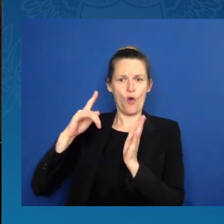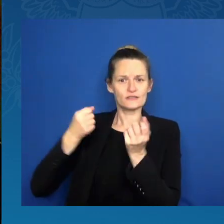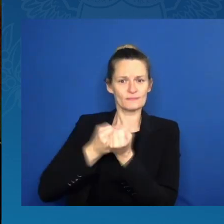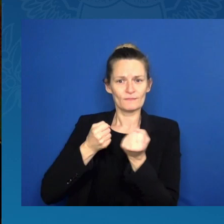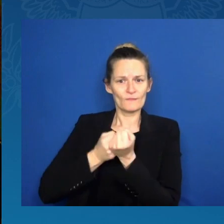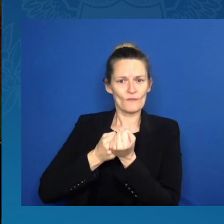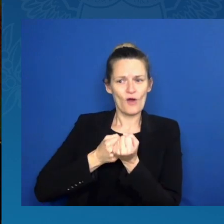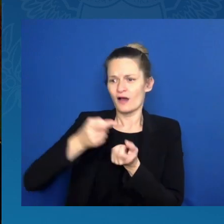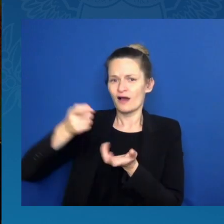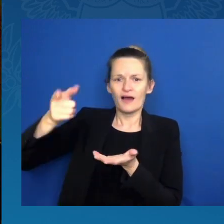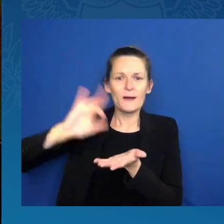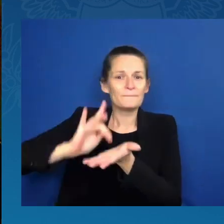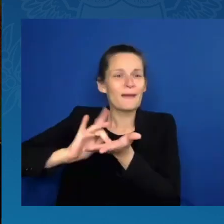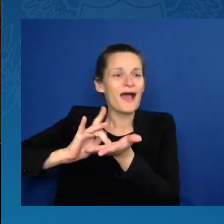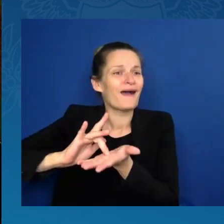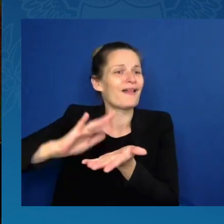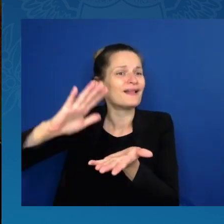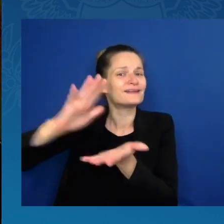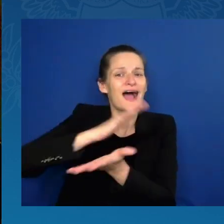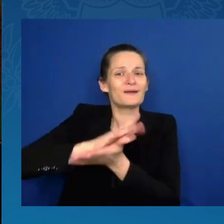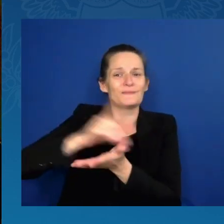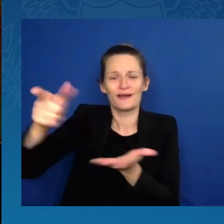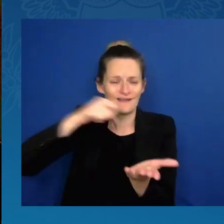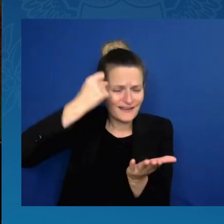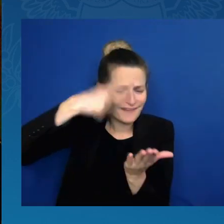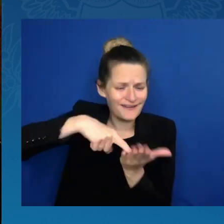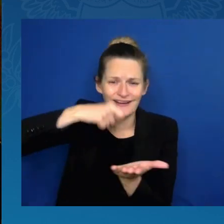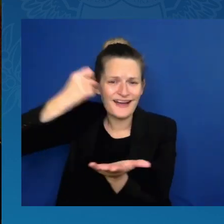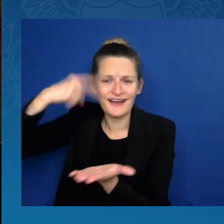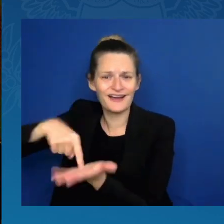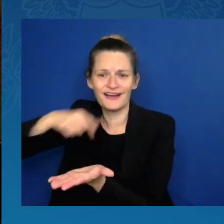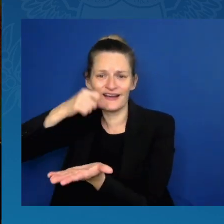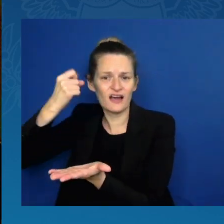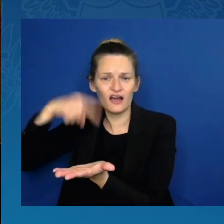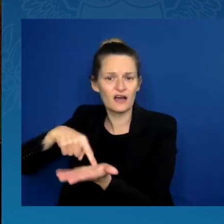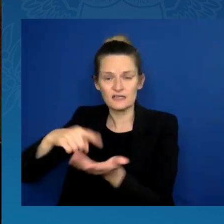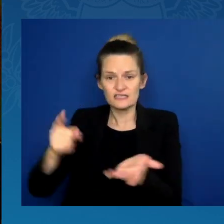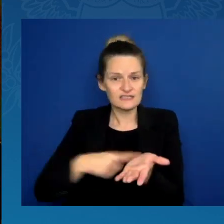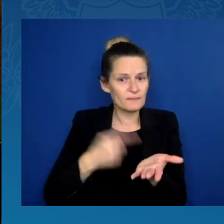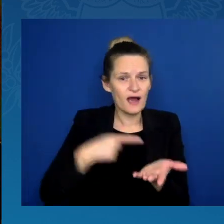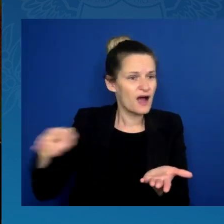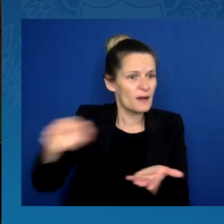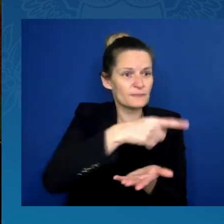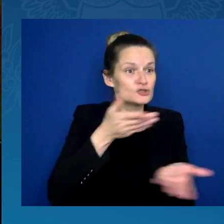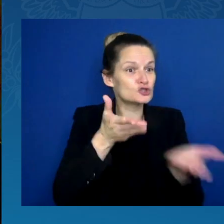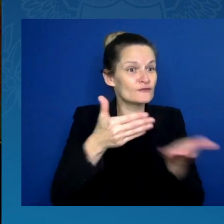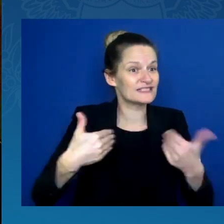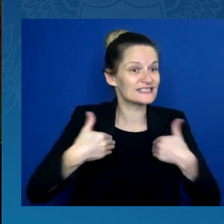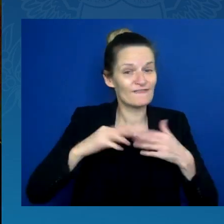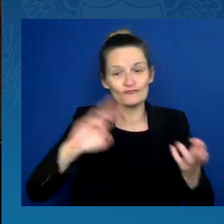And translation services are sometimes not available. As a Latina and a Pacific Islander woman,